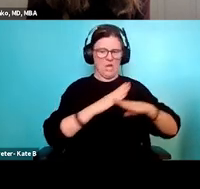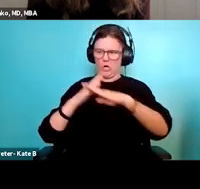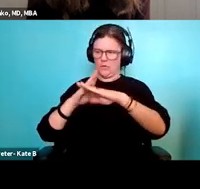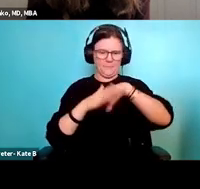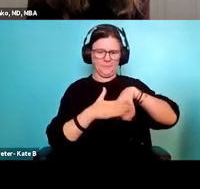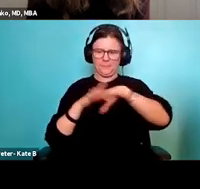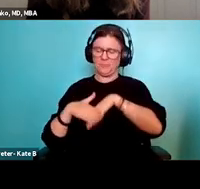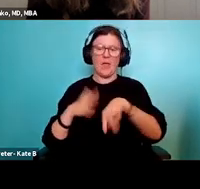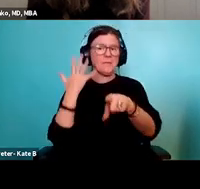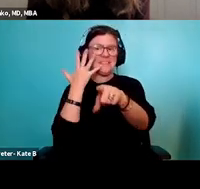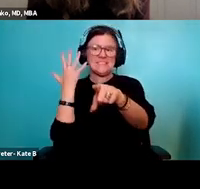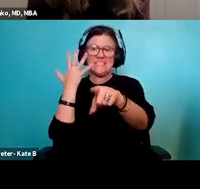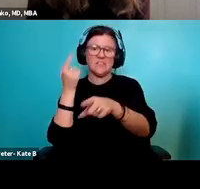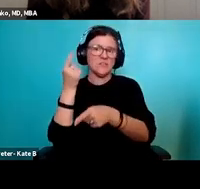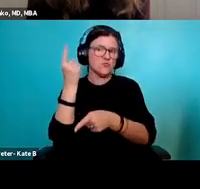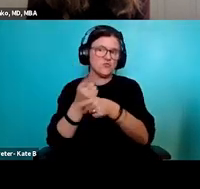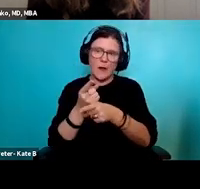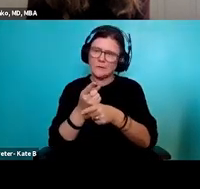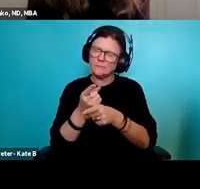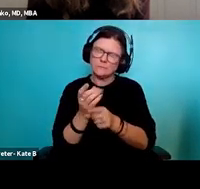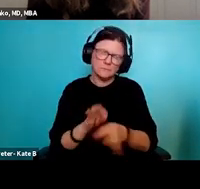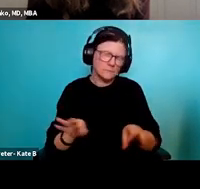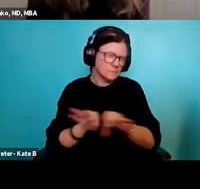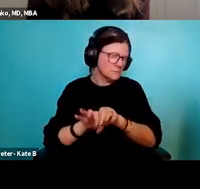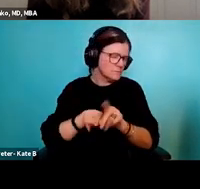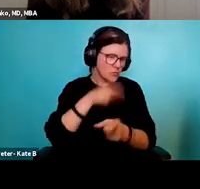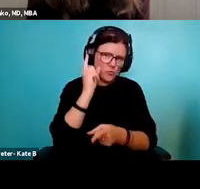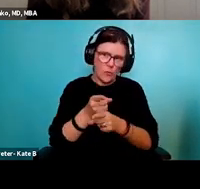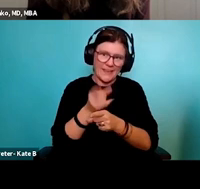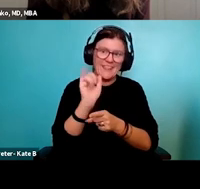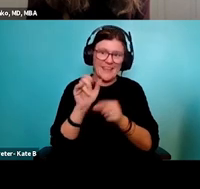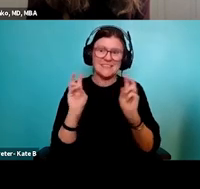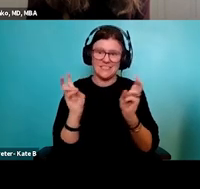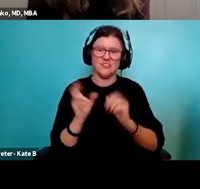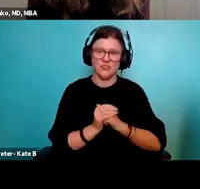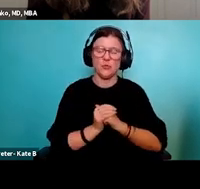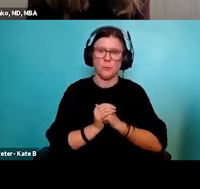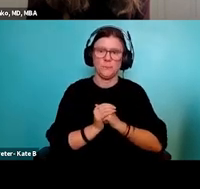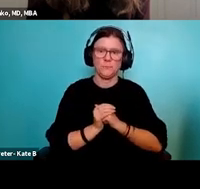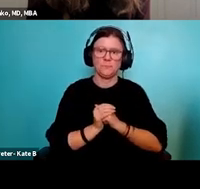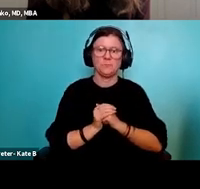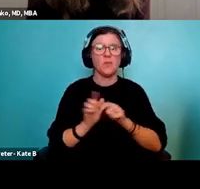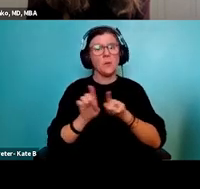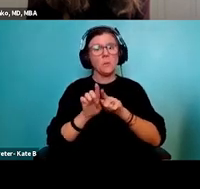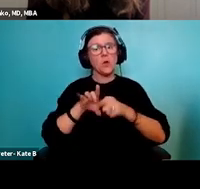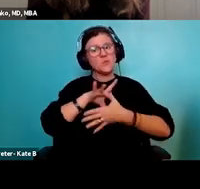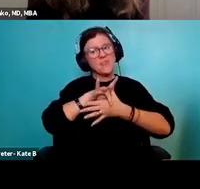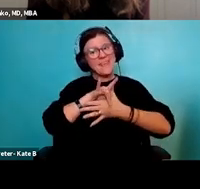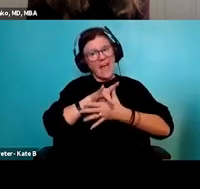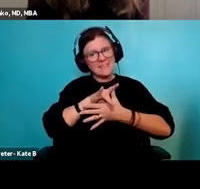is absolutely a critically important issue. But then looking at the content of what people